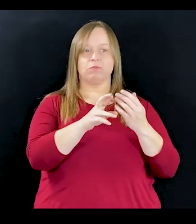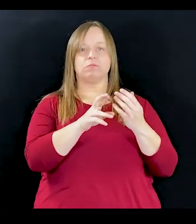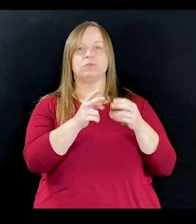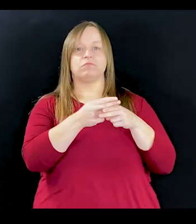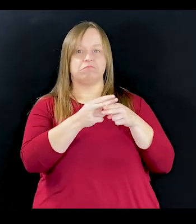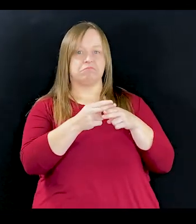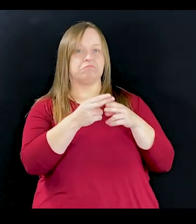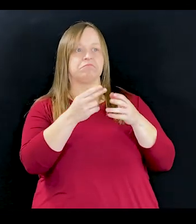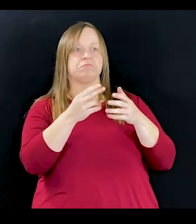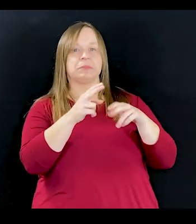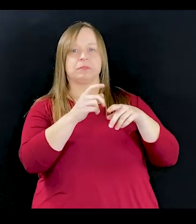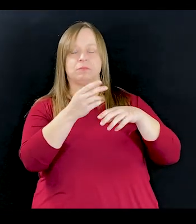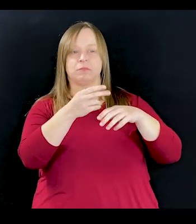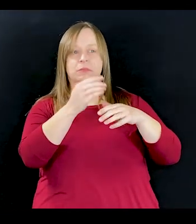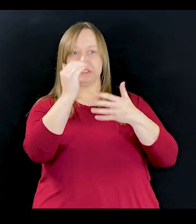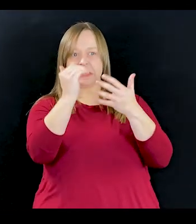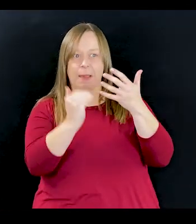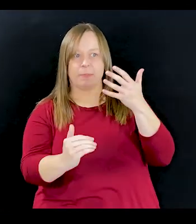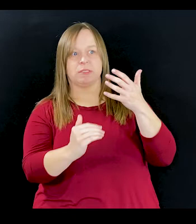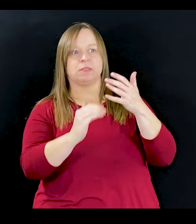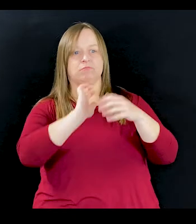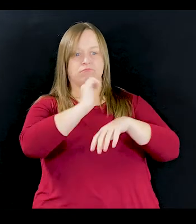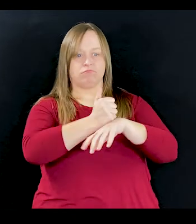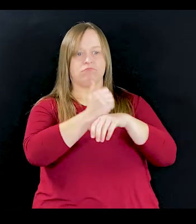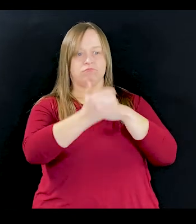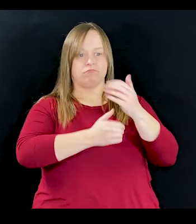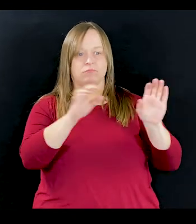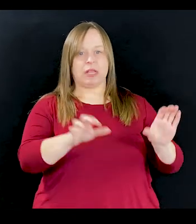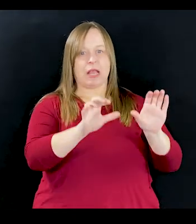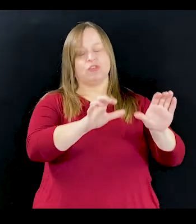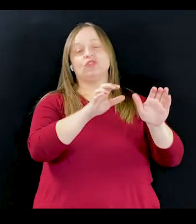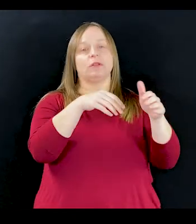making sure that those steps are put into place and put into action, and